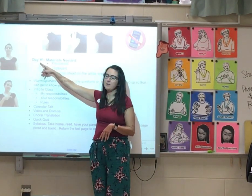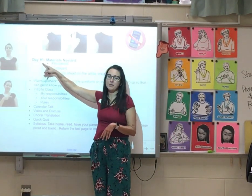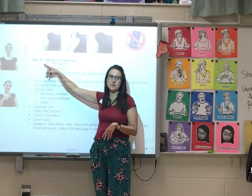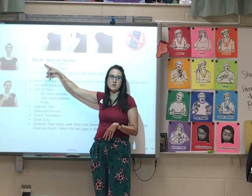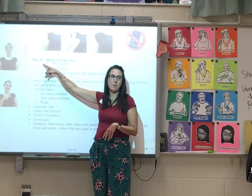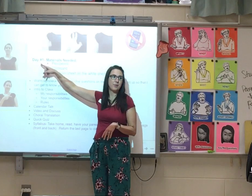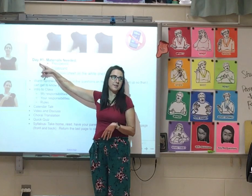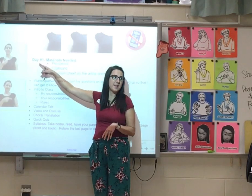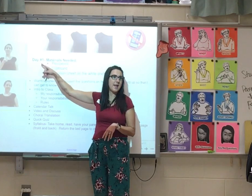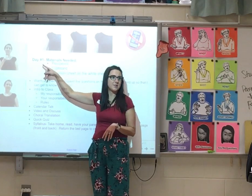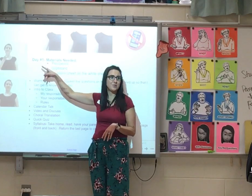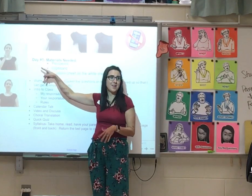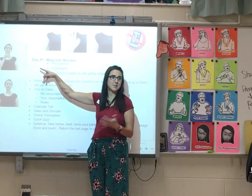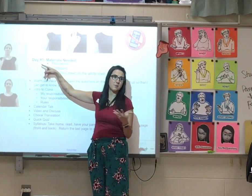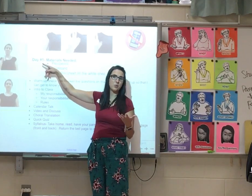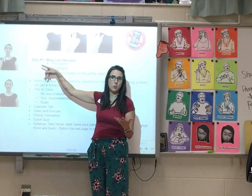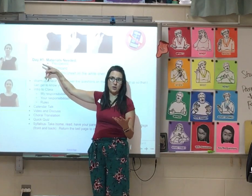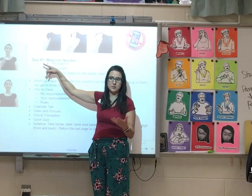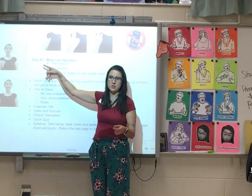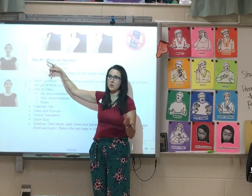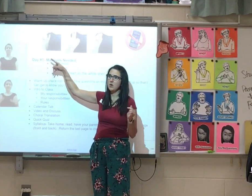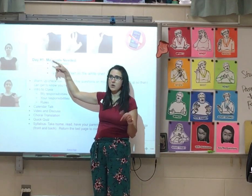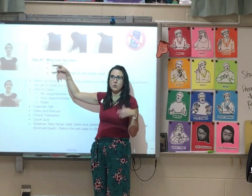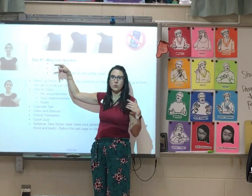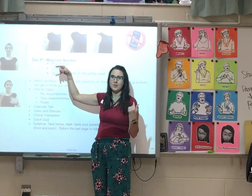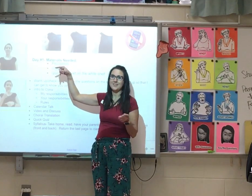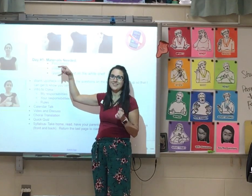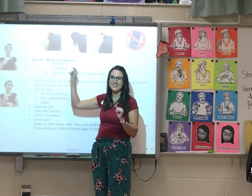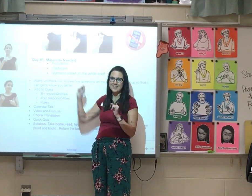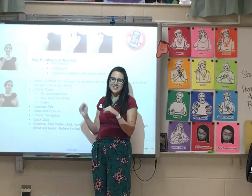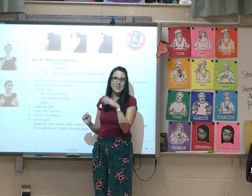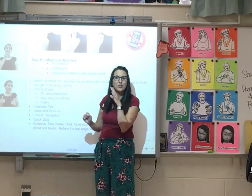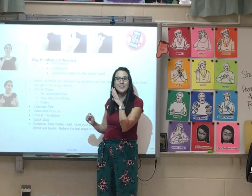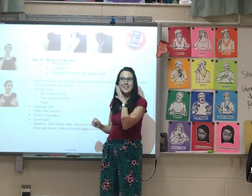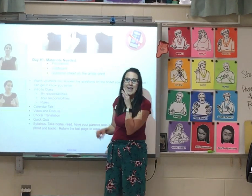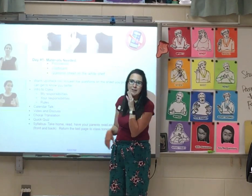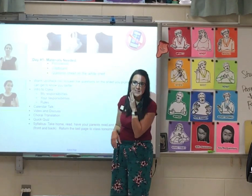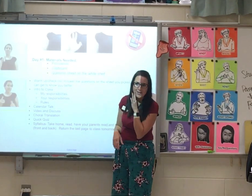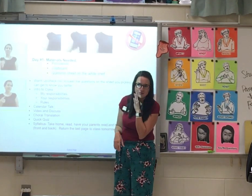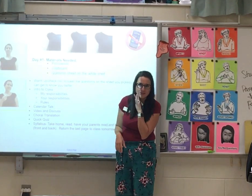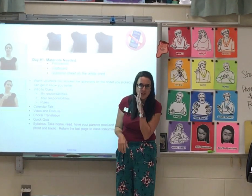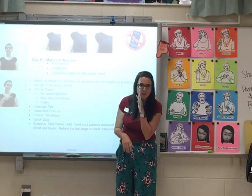number of the day today's number one so we're secretly counting down to summer